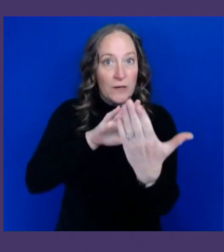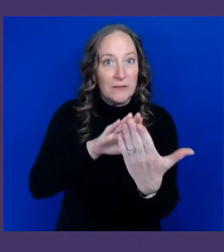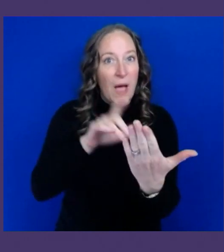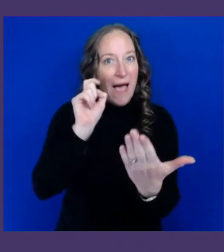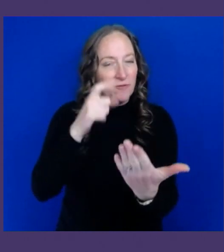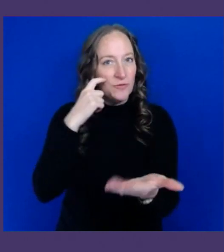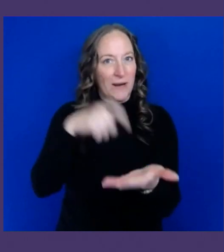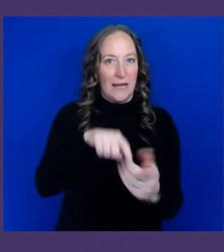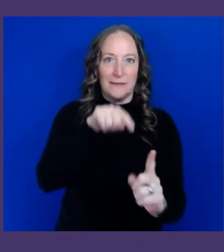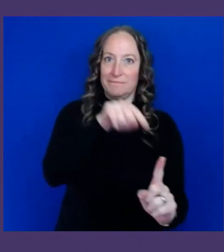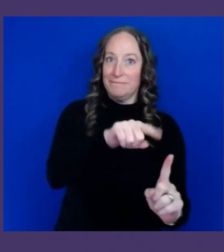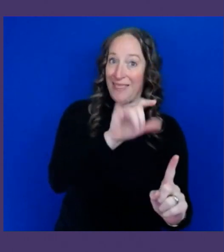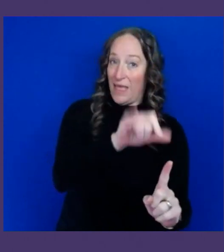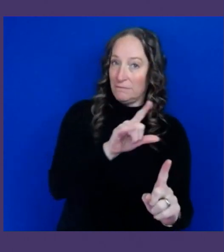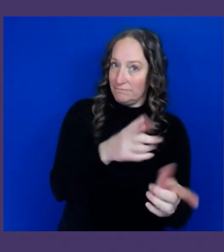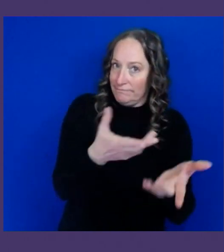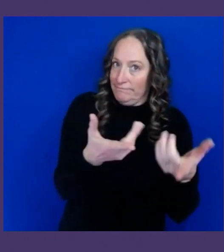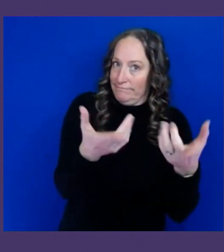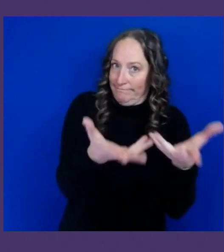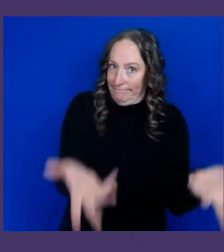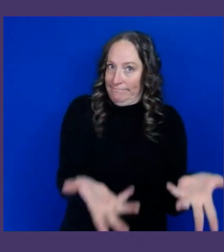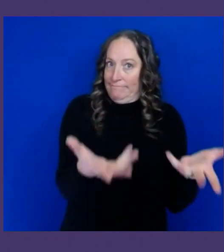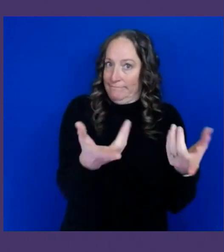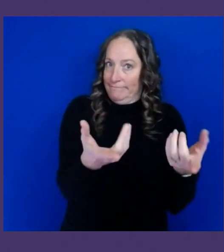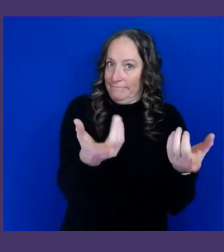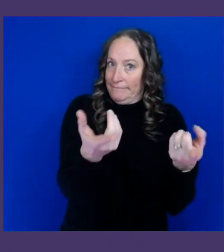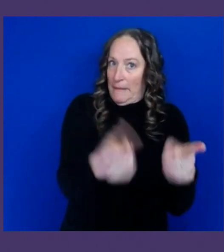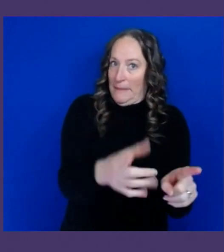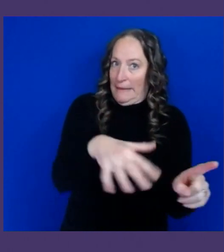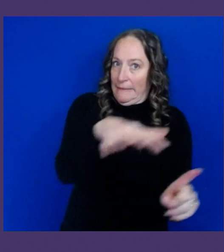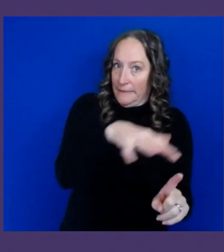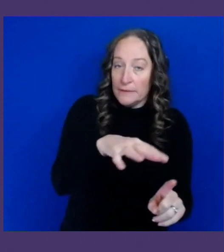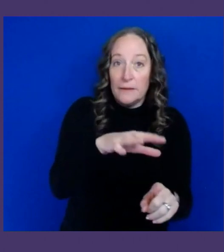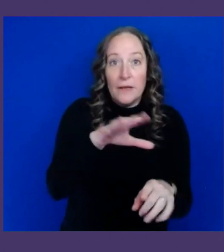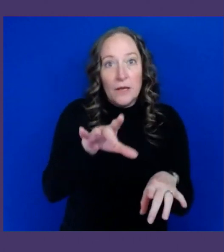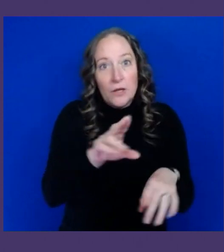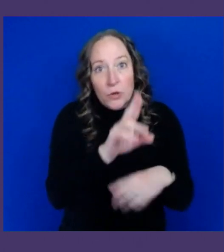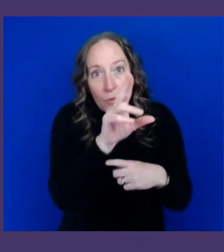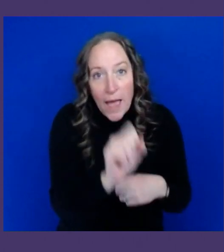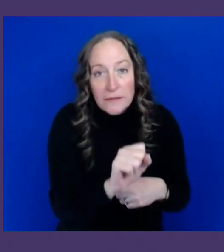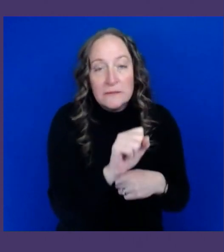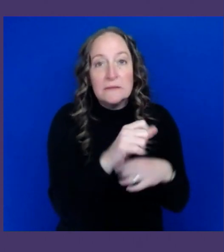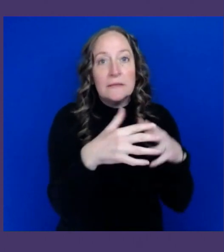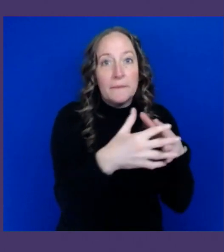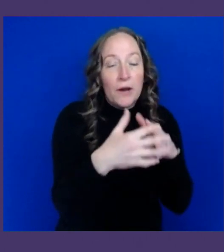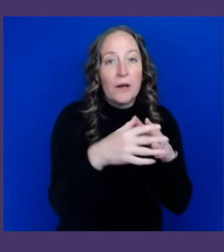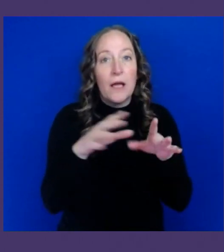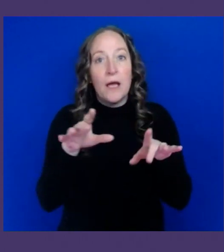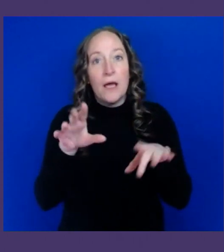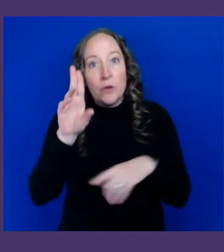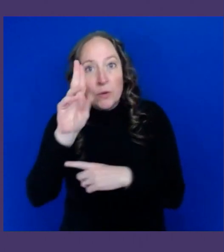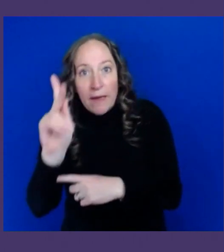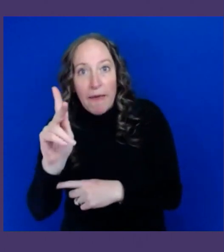In spaces like the United States, in Australia, in the United Kingdom, some of the ways that ableism shows